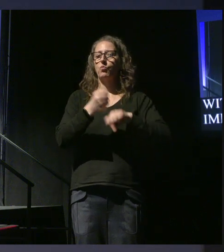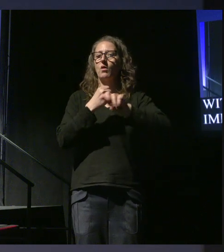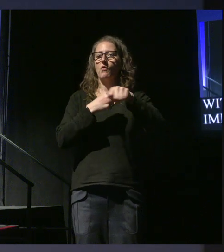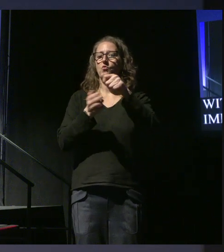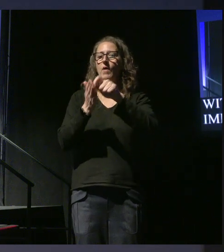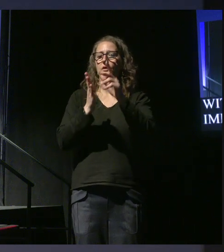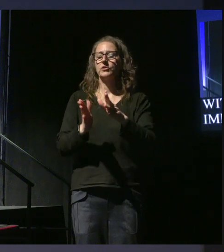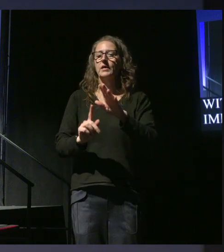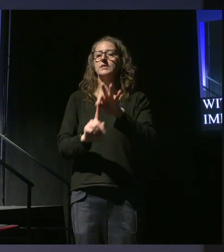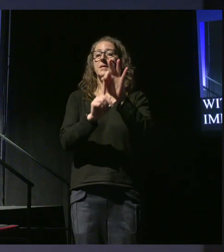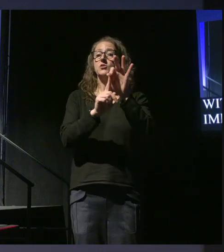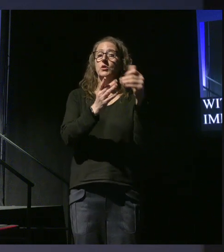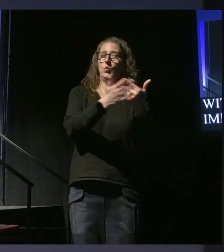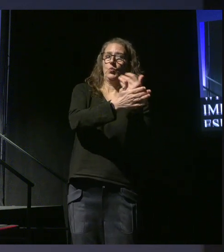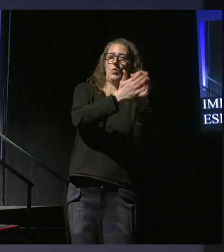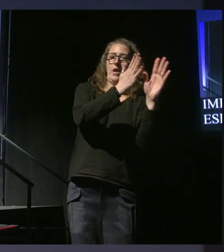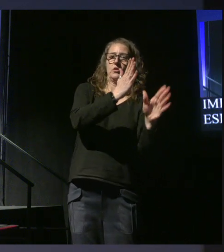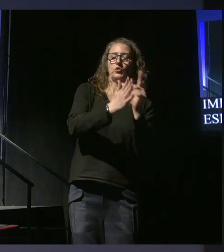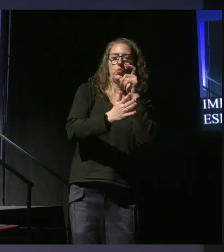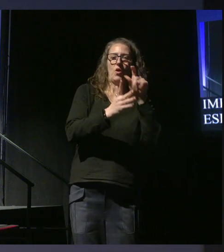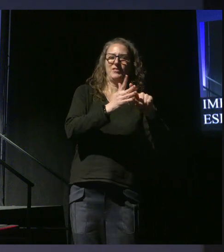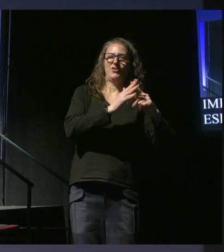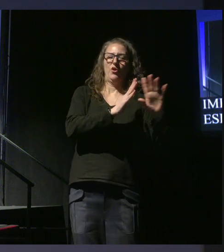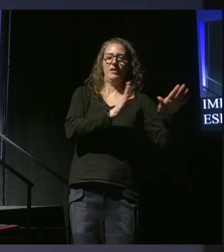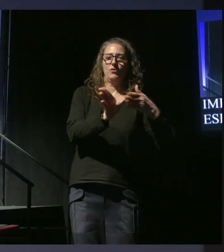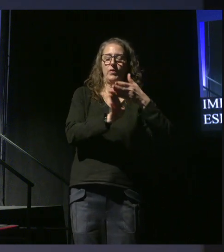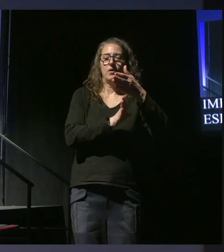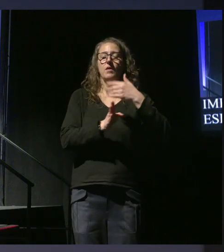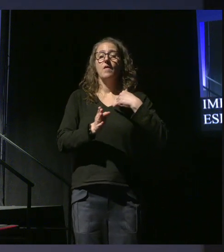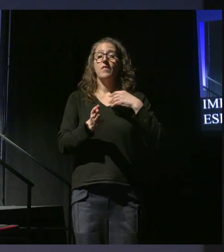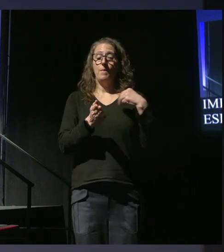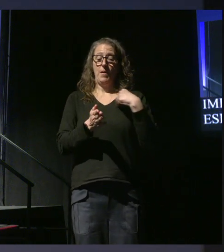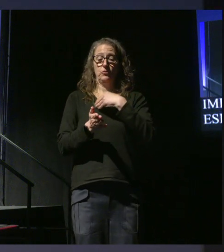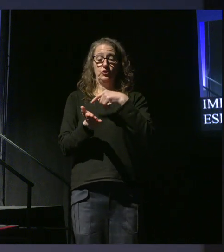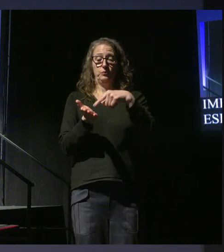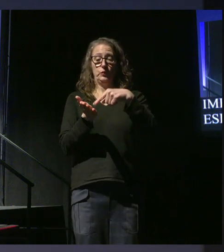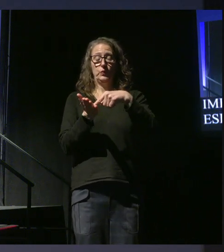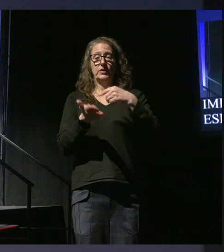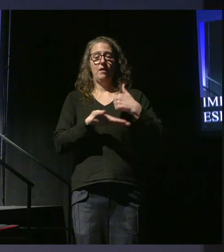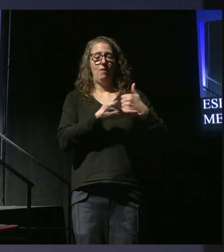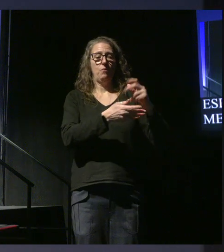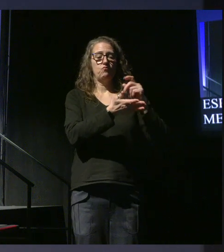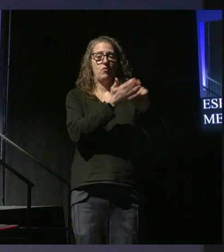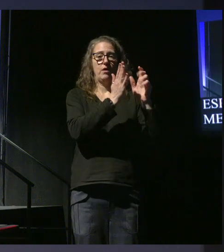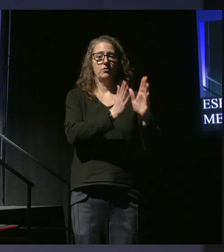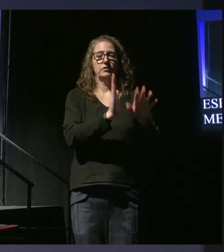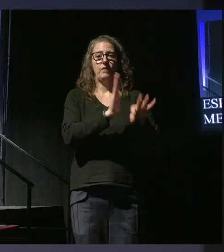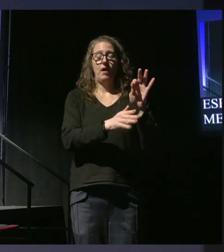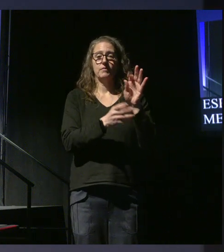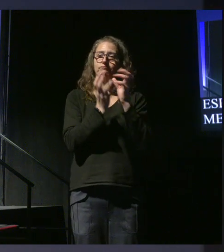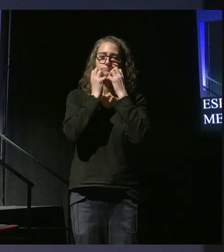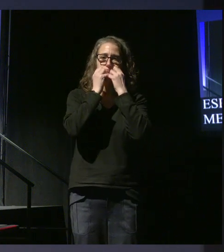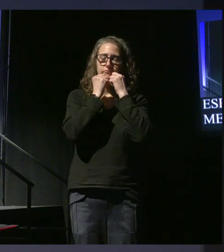are just starting out. My membership dues help writers find meaningful careers and publication opportunities and make services like writer